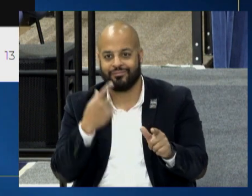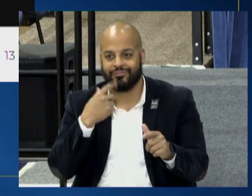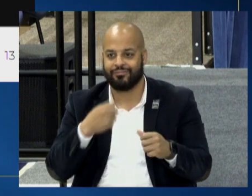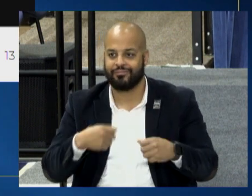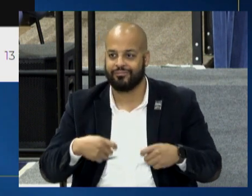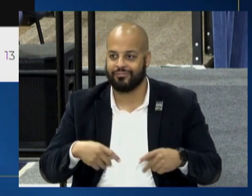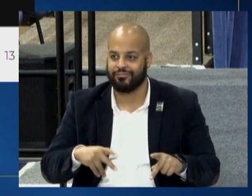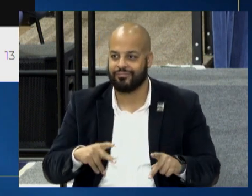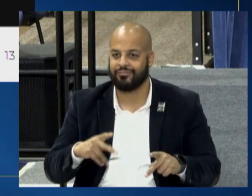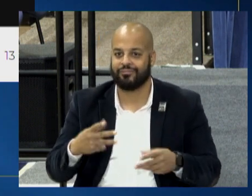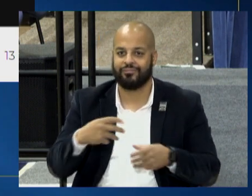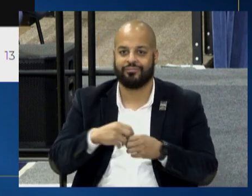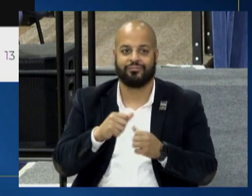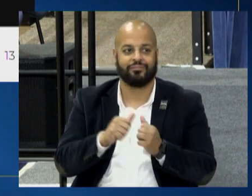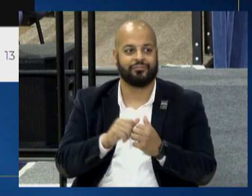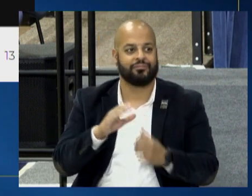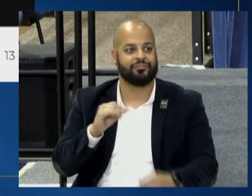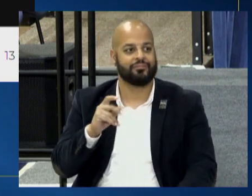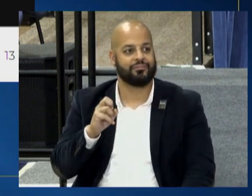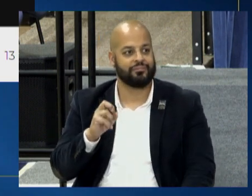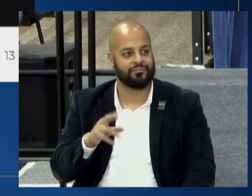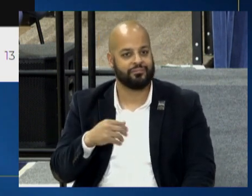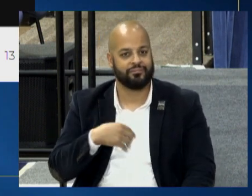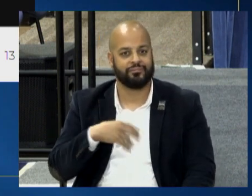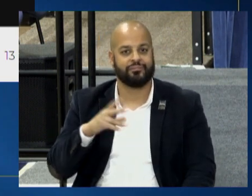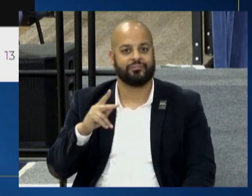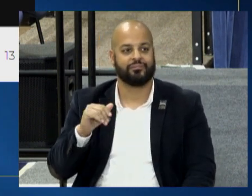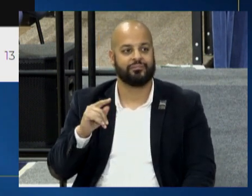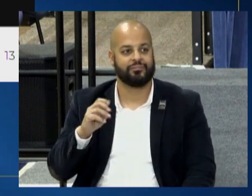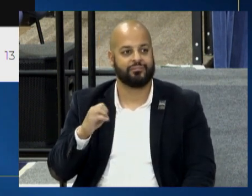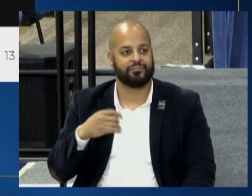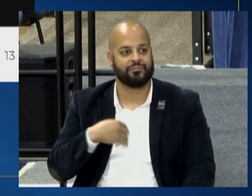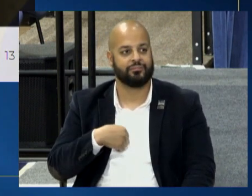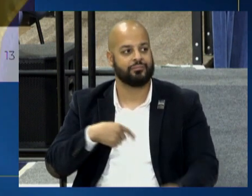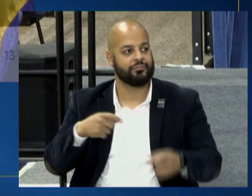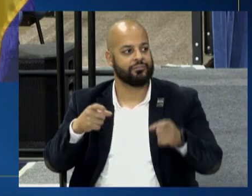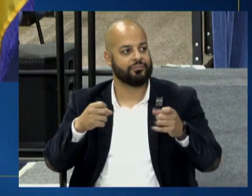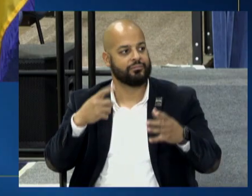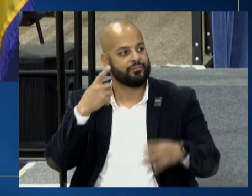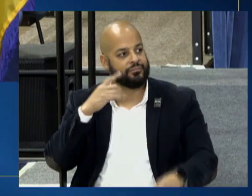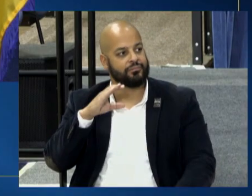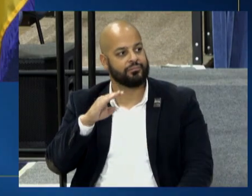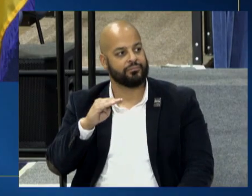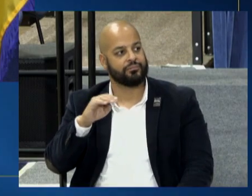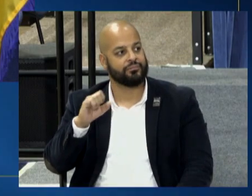CancerX event today. I'm Kate Blackwell and I'm a division director at the CMS Innovation Center.